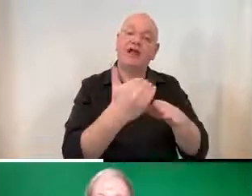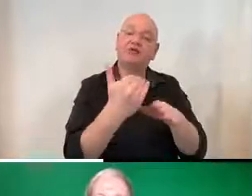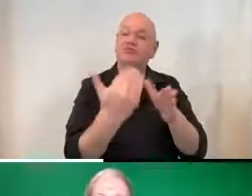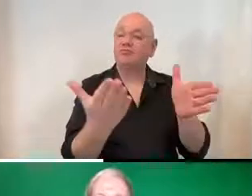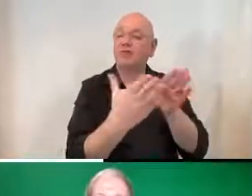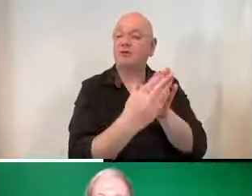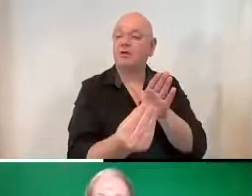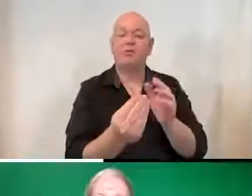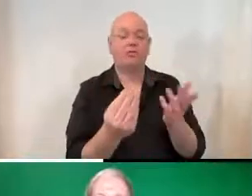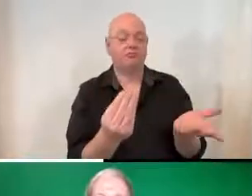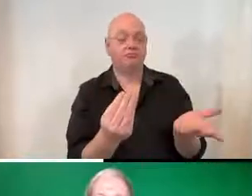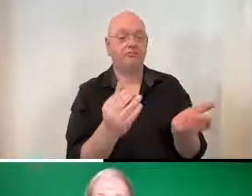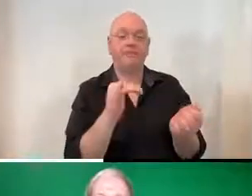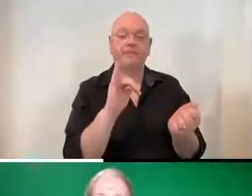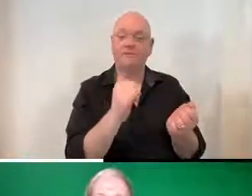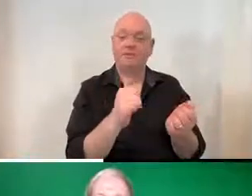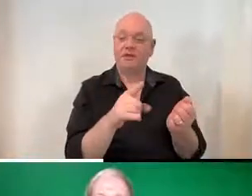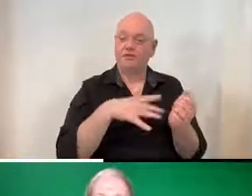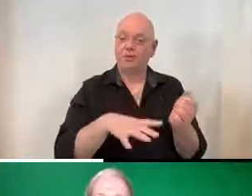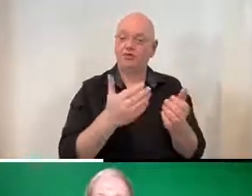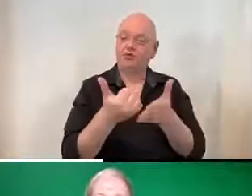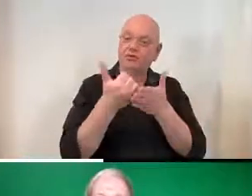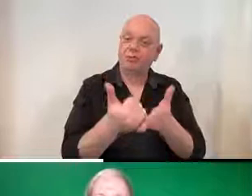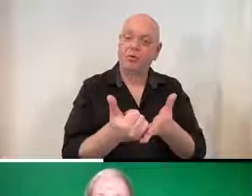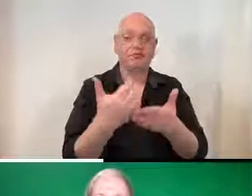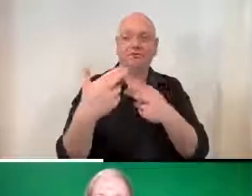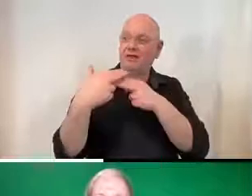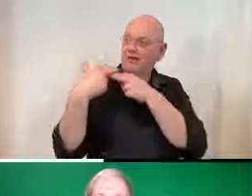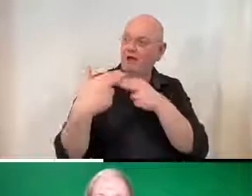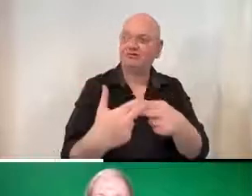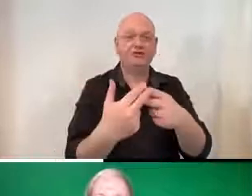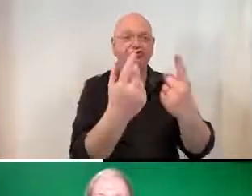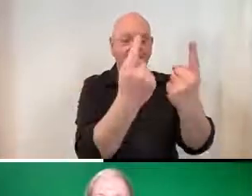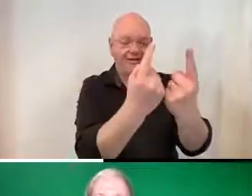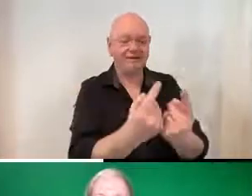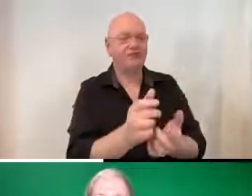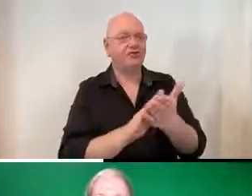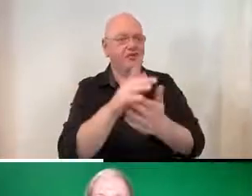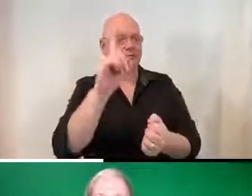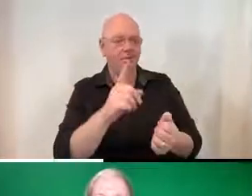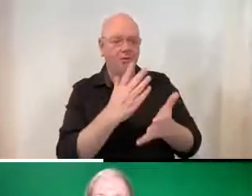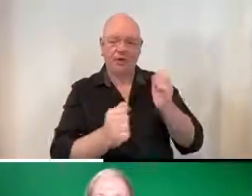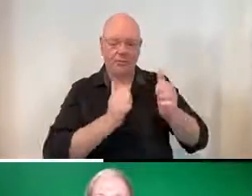and town centres particularly at this moment of increased change. Diverse and vibrant, the second category, this is